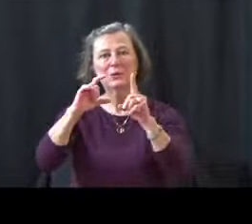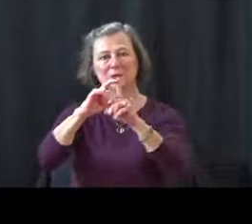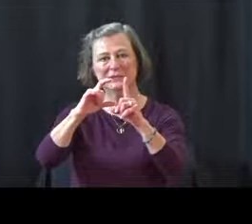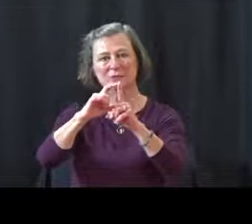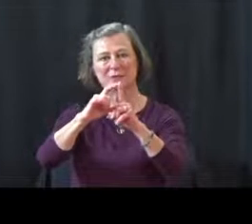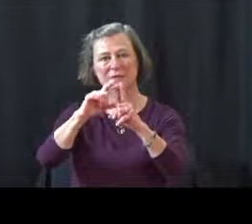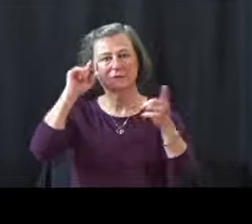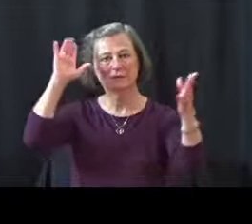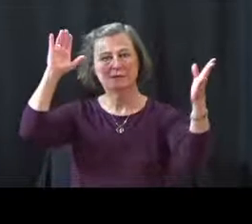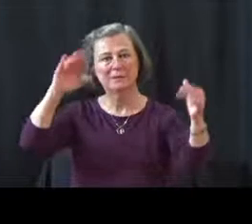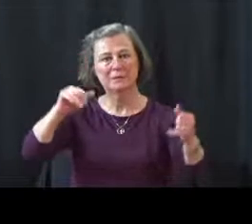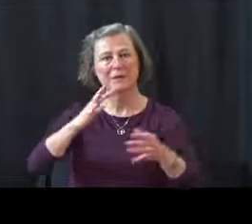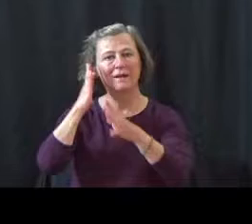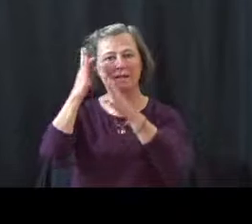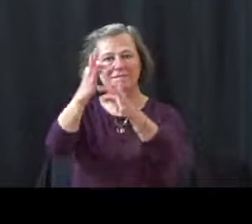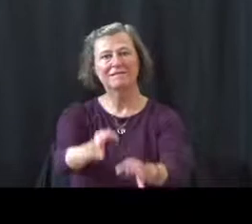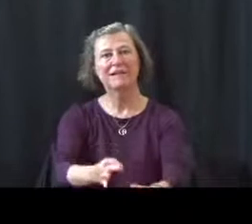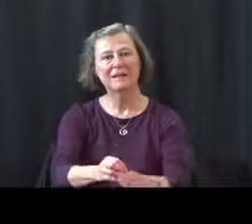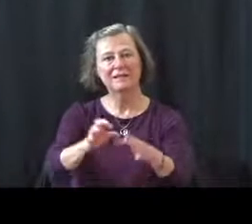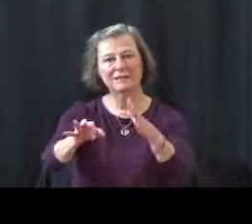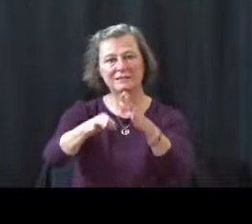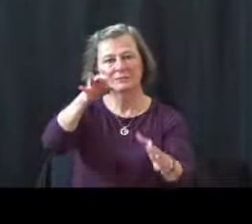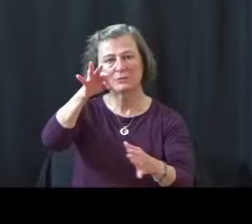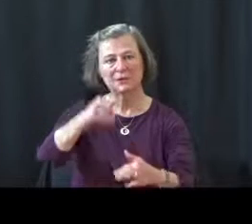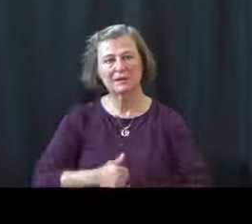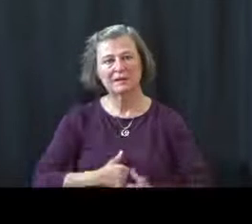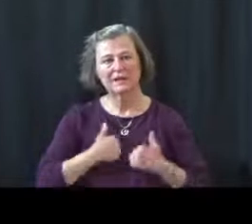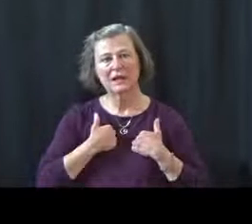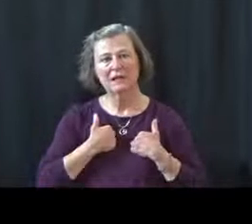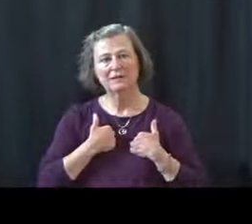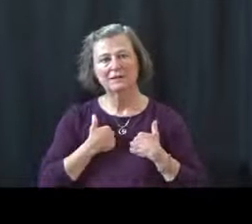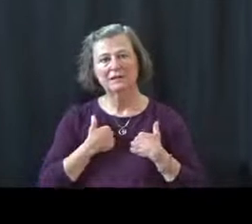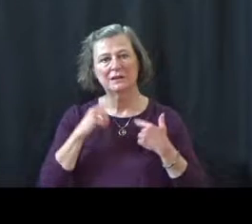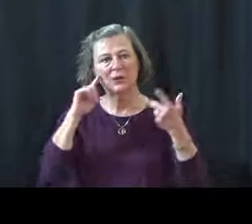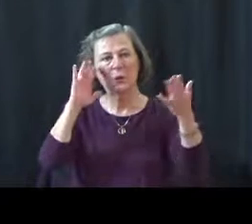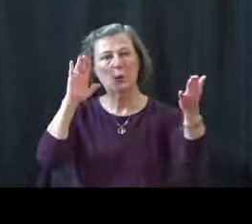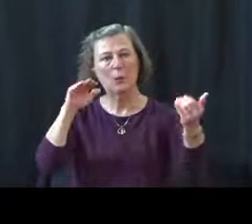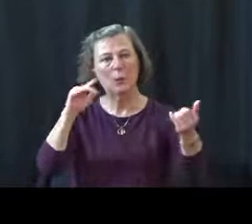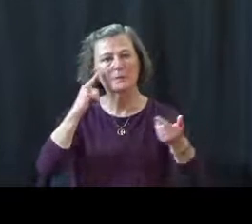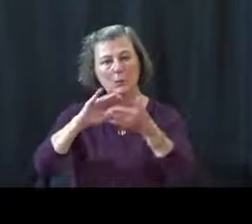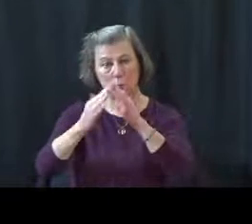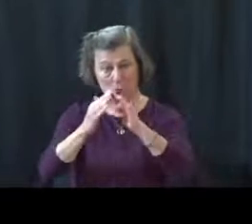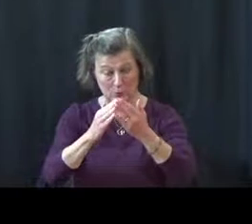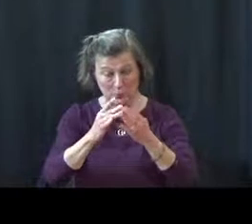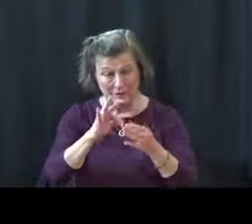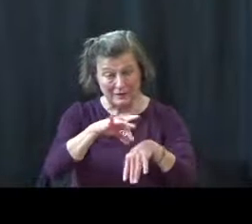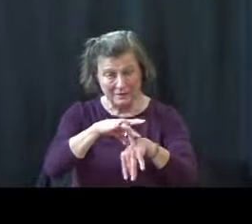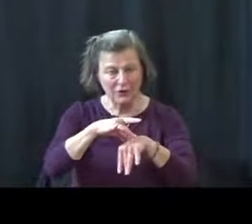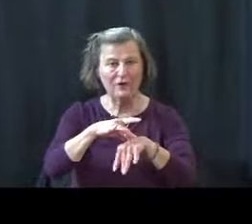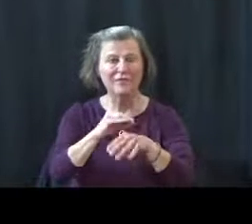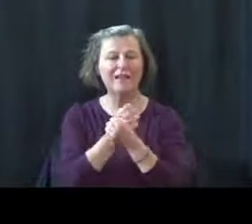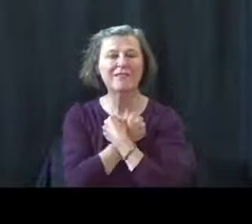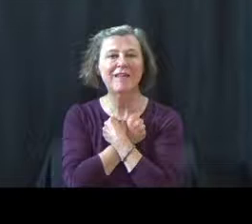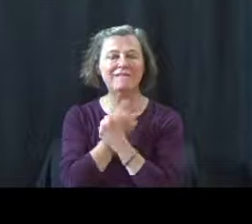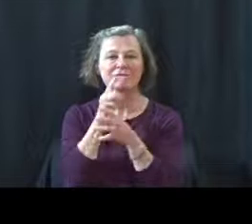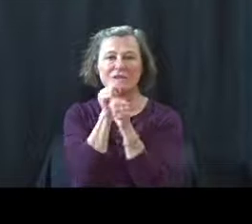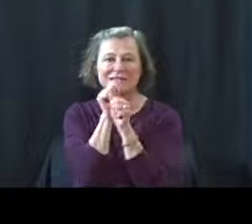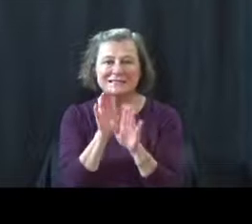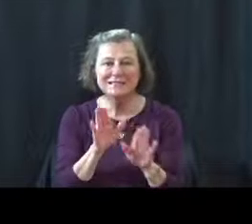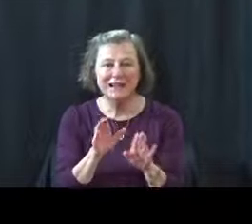May faith in the spirit of life, hope for the community of earth and love for the sacred